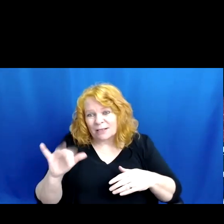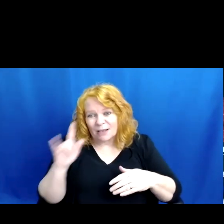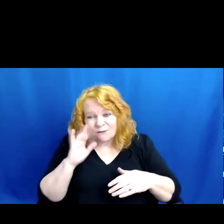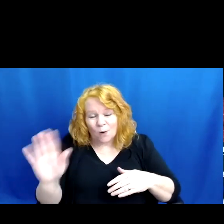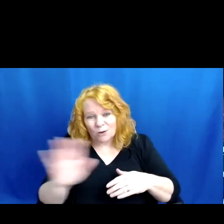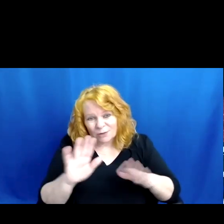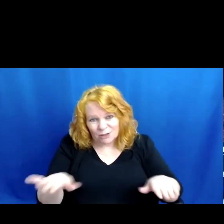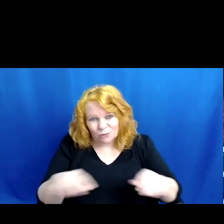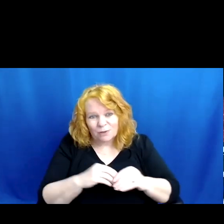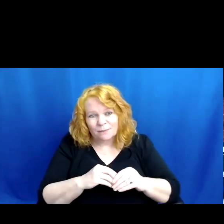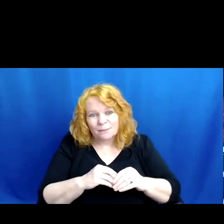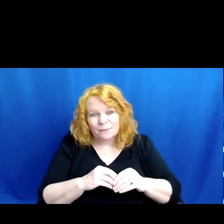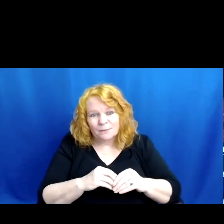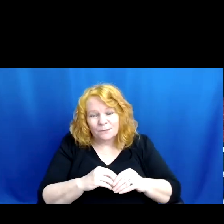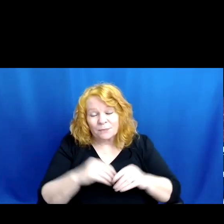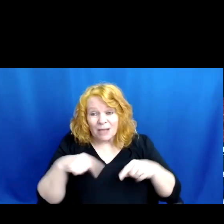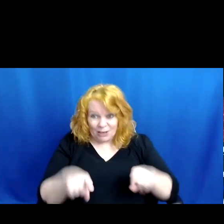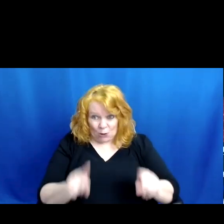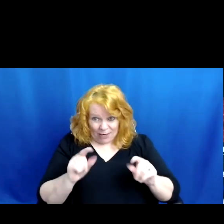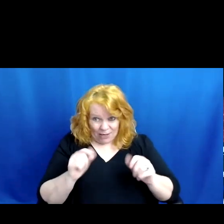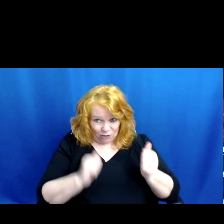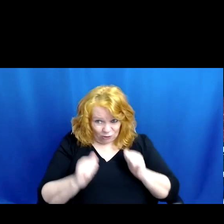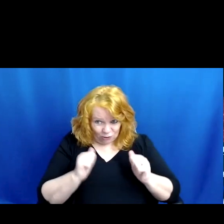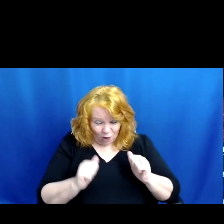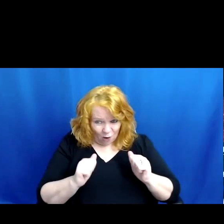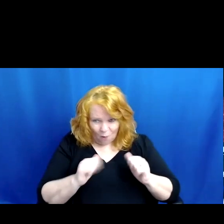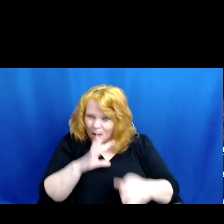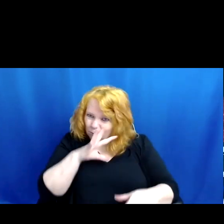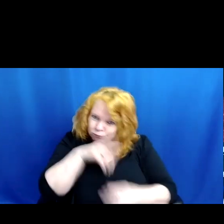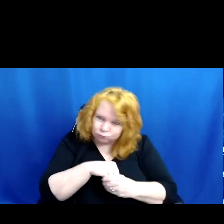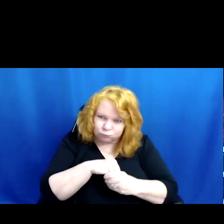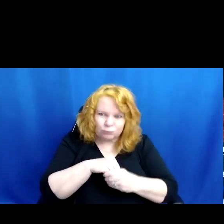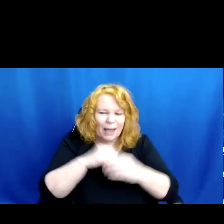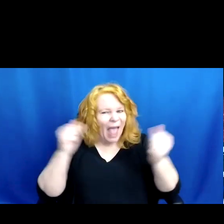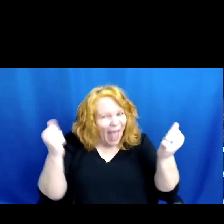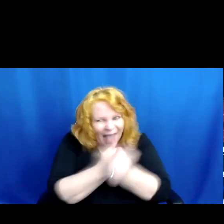So within the show, I am actually hitting all of the elements of literacy that I possibly